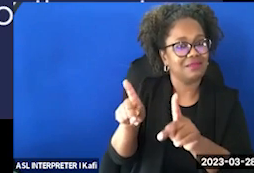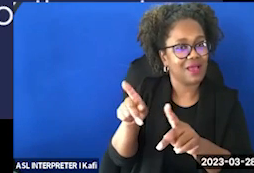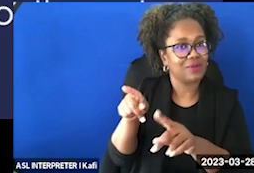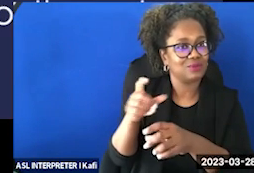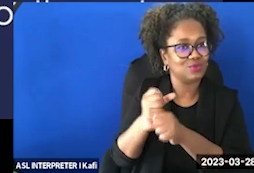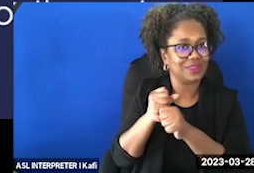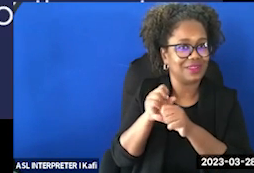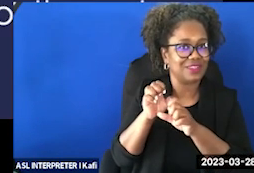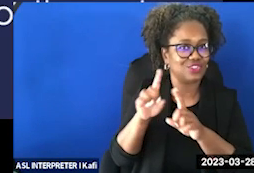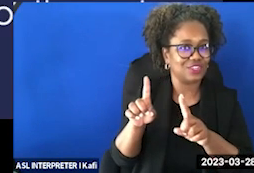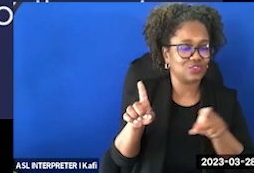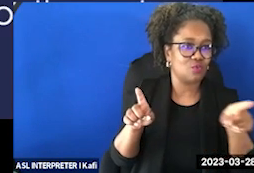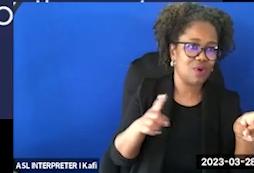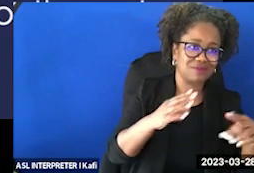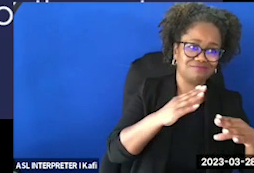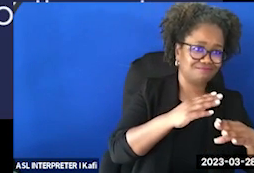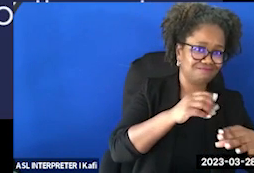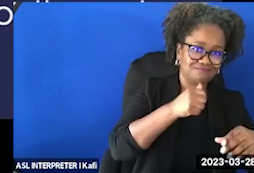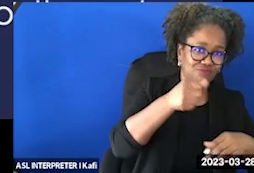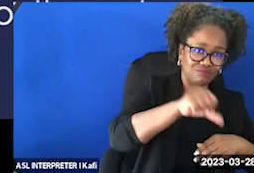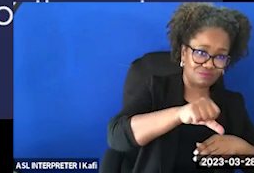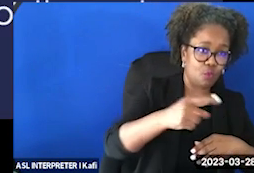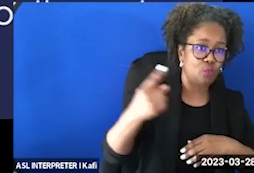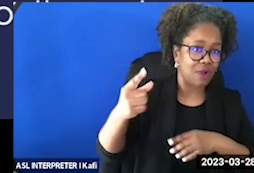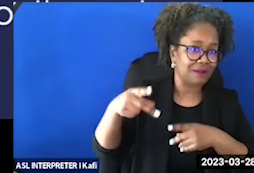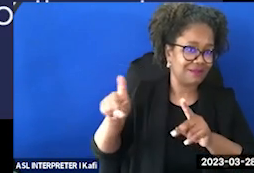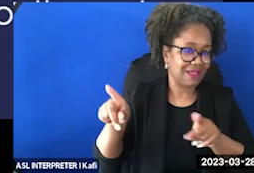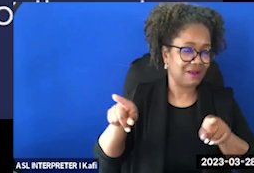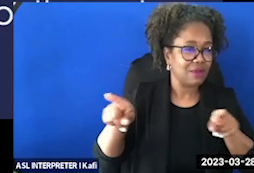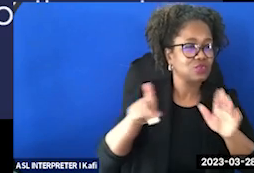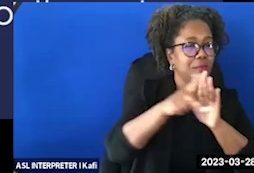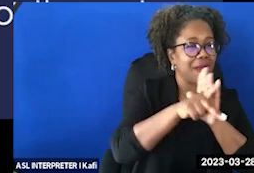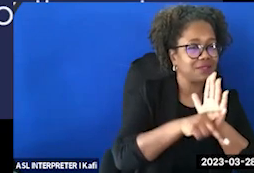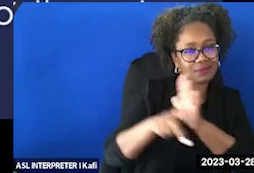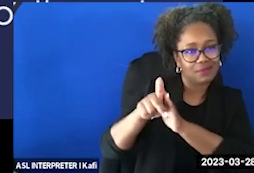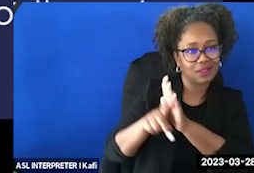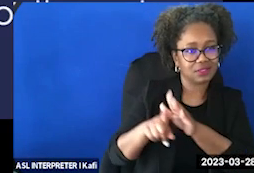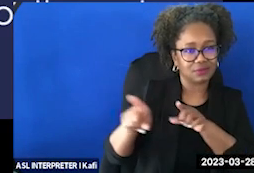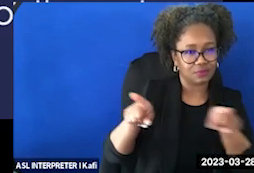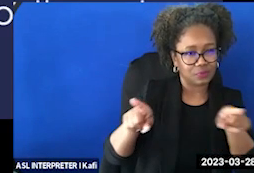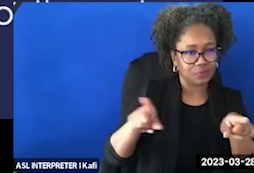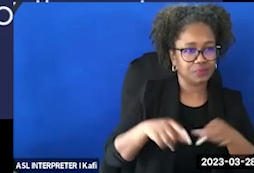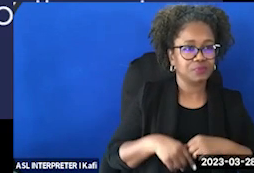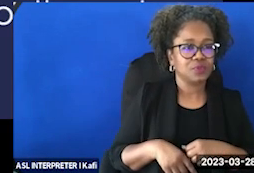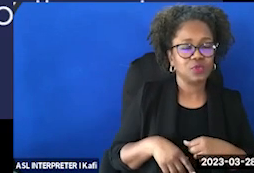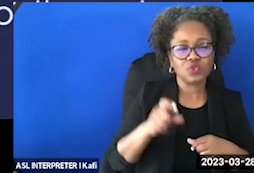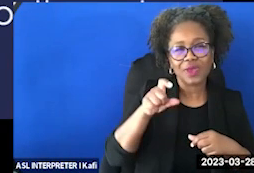Debbie Stine, Science & Technology Policy Academy: a focus on those particular policymakers, particularly when it comes to STEM education, because there's always so much